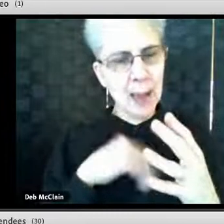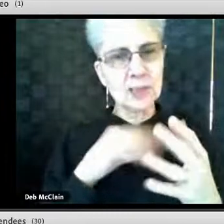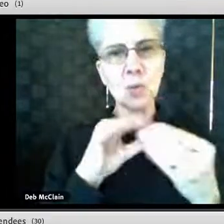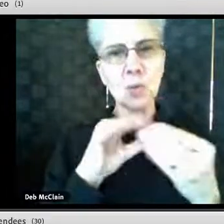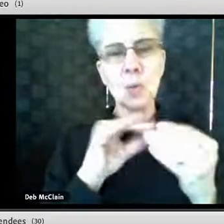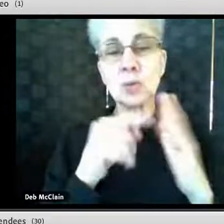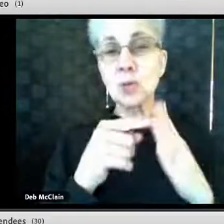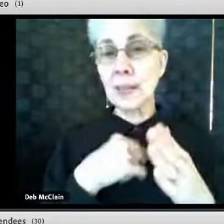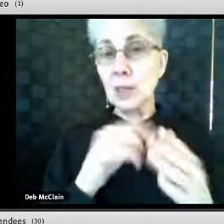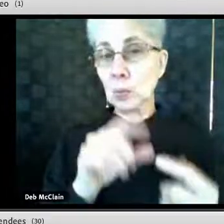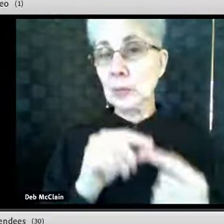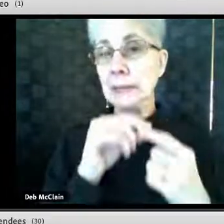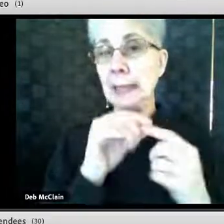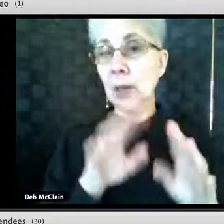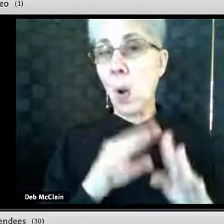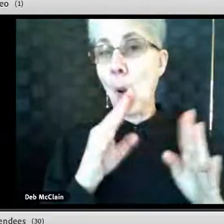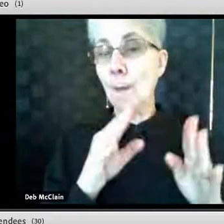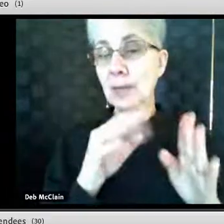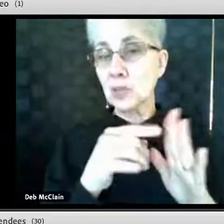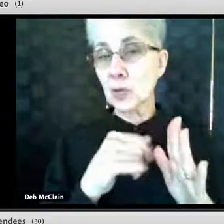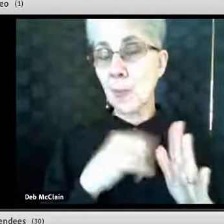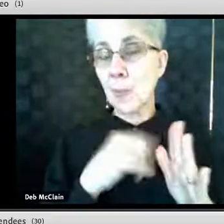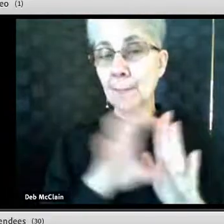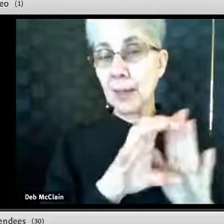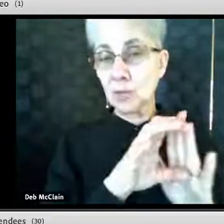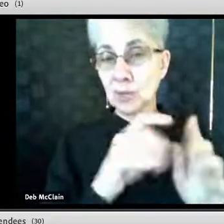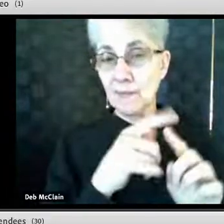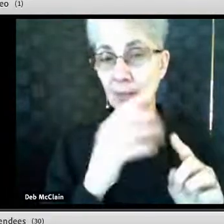It will show me the unique opens, and it will show me little pictures of them,